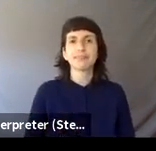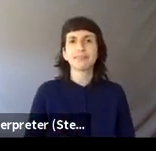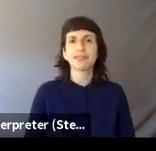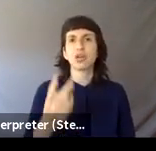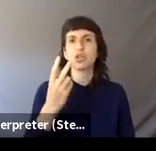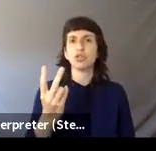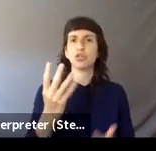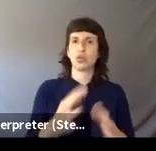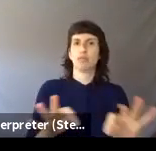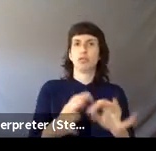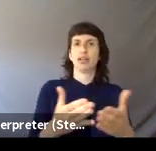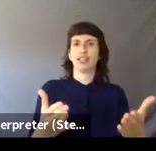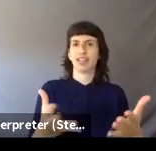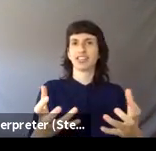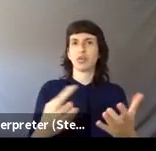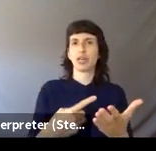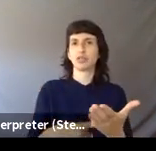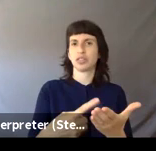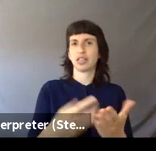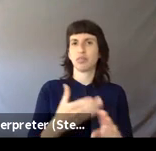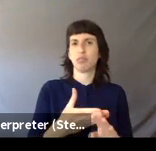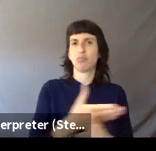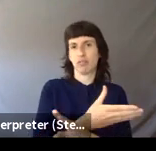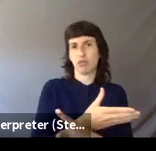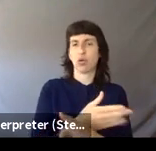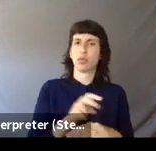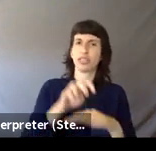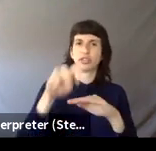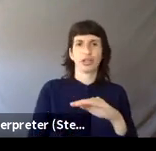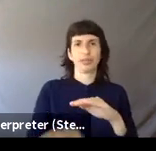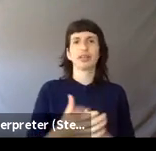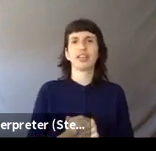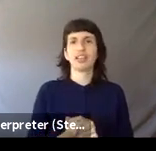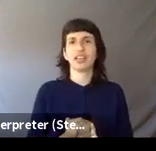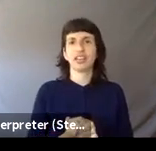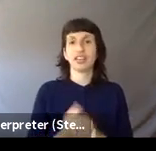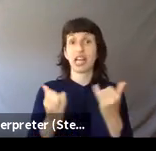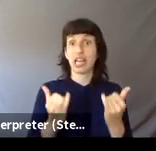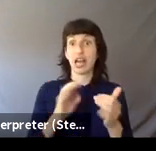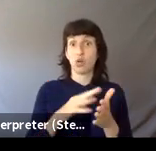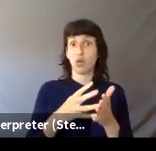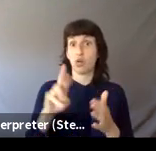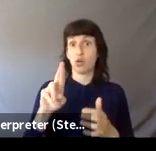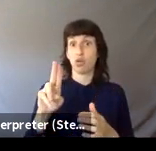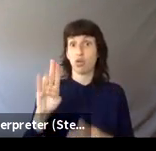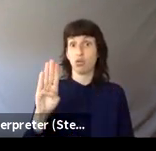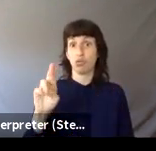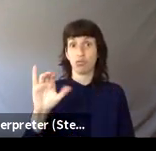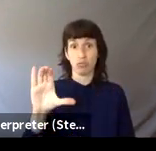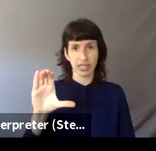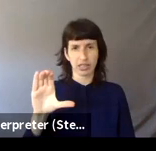But it's a little bit of a hack as opposed to a feature built into Teams.